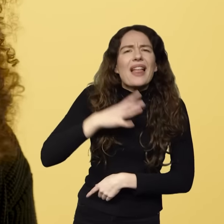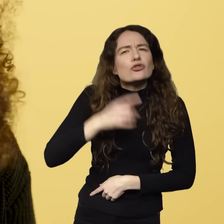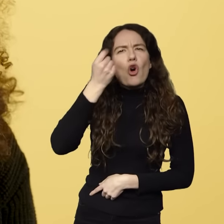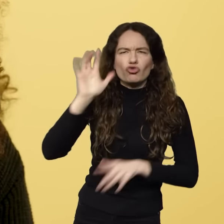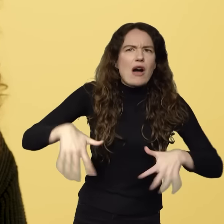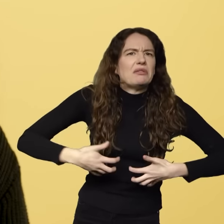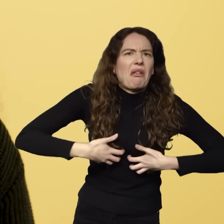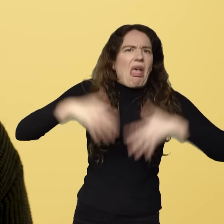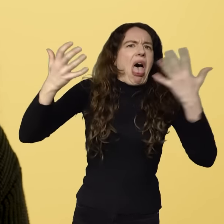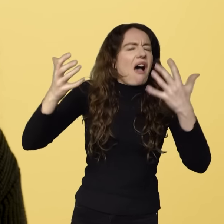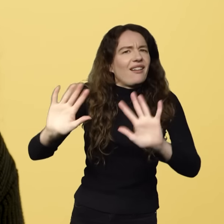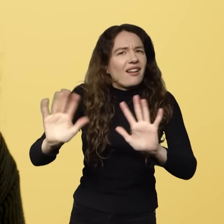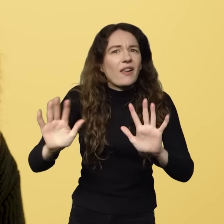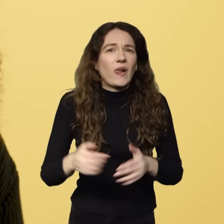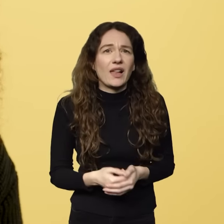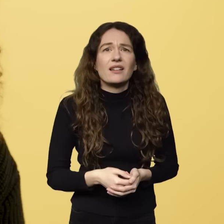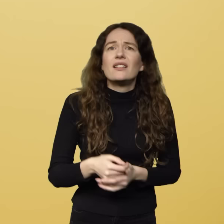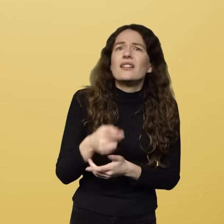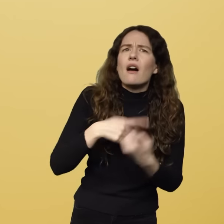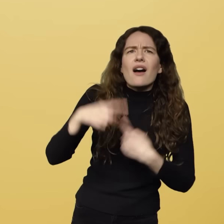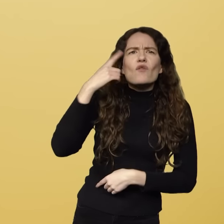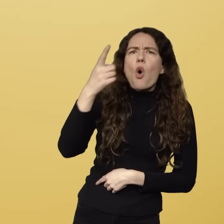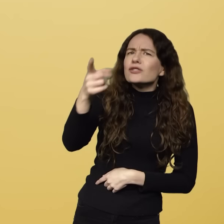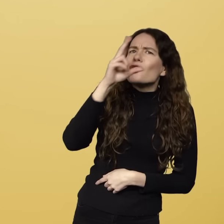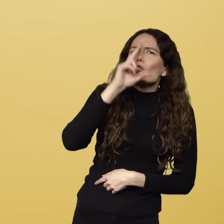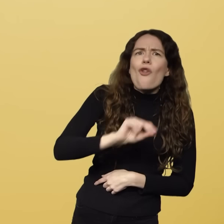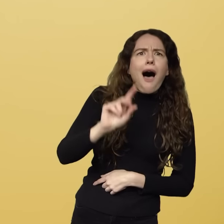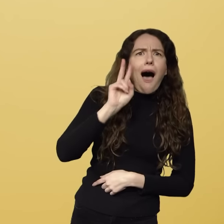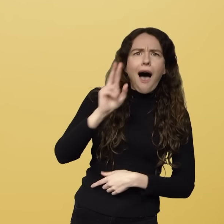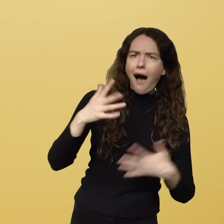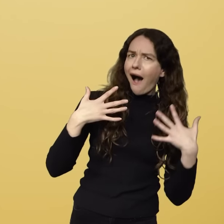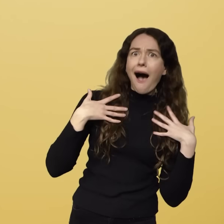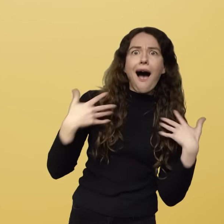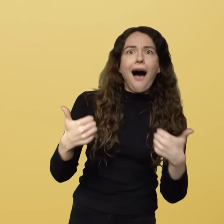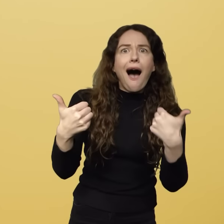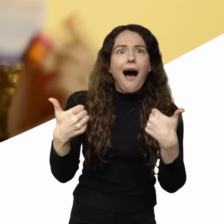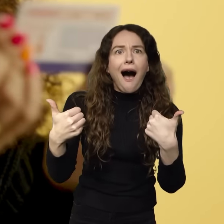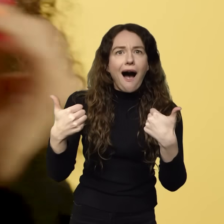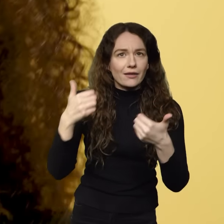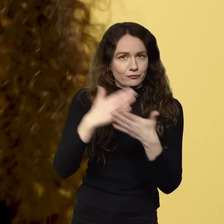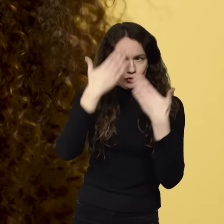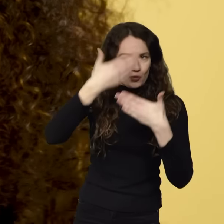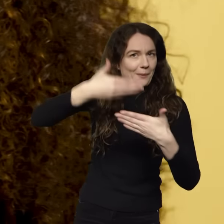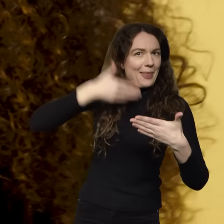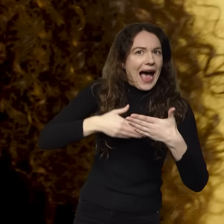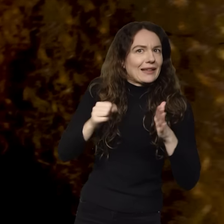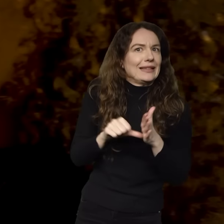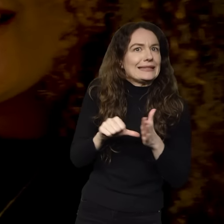that they're not fighting battles behind closed doors. Just to live an everyday life like everybody else. So this is the urgent can't wait card.